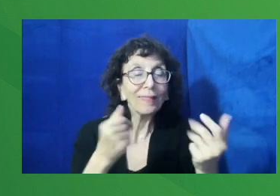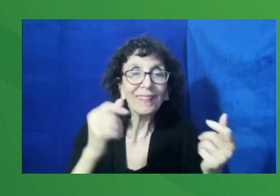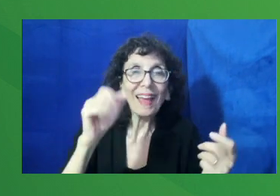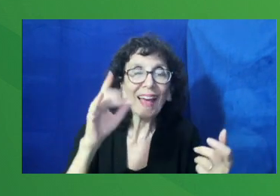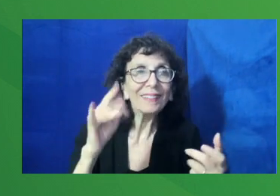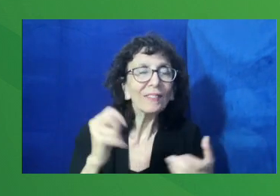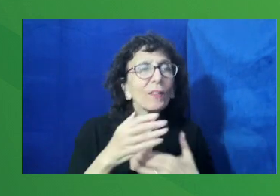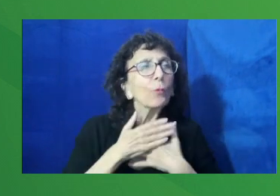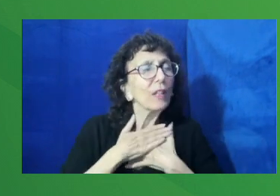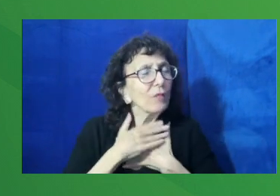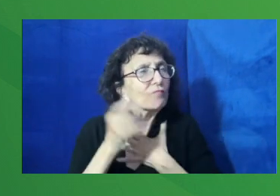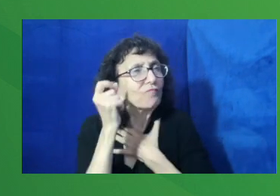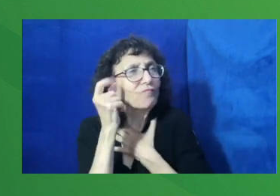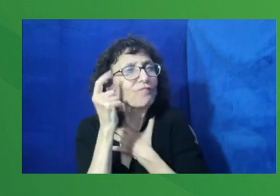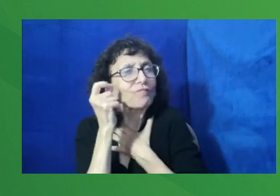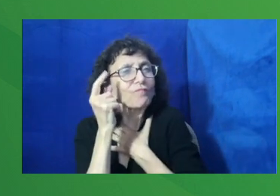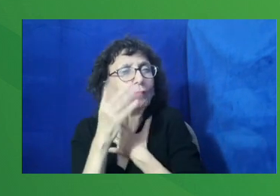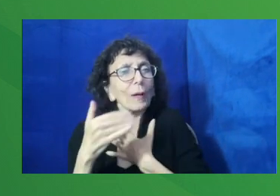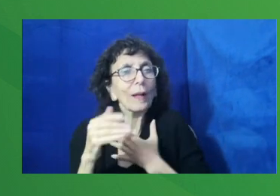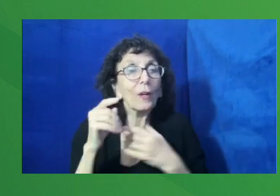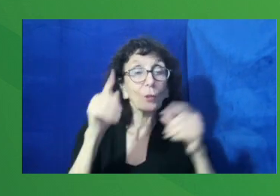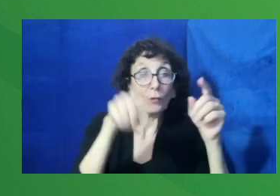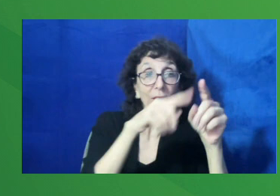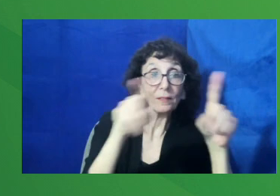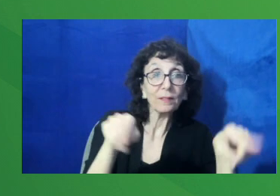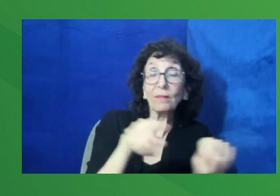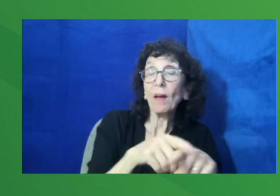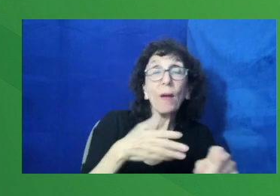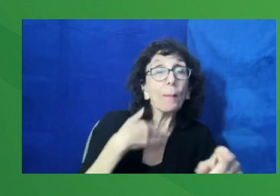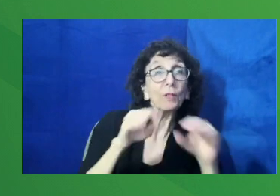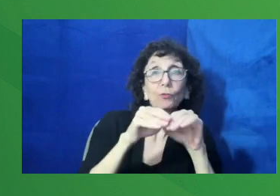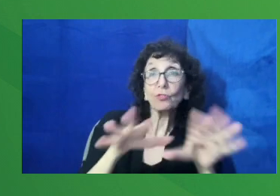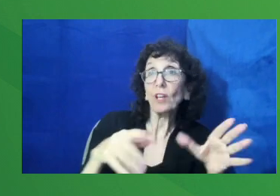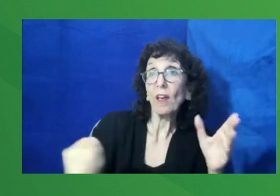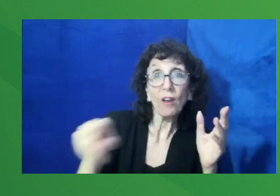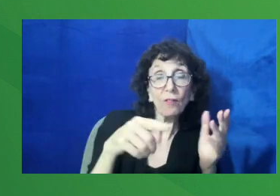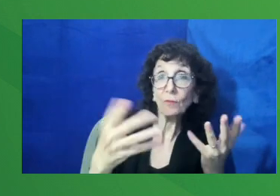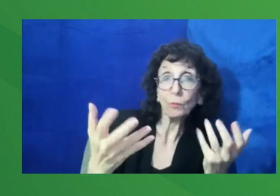This scale - this rubric I'm happy to share with anyone who wants to see it later - a 3:1 scale,